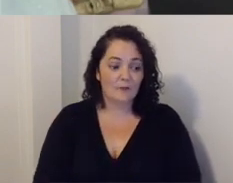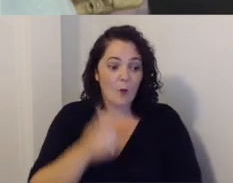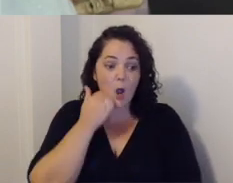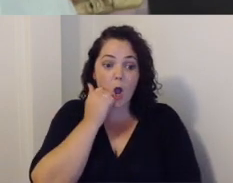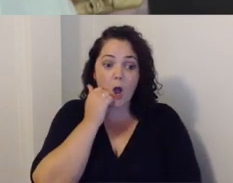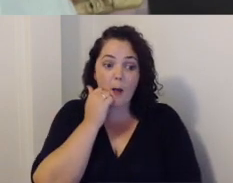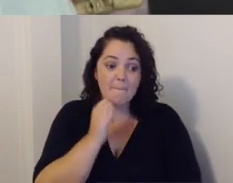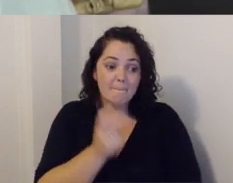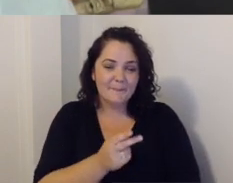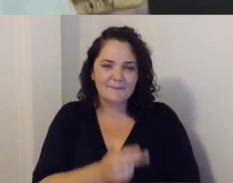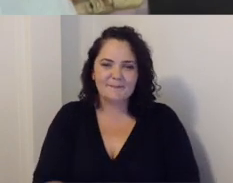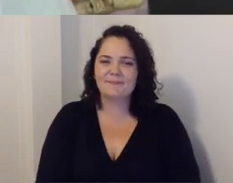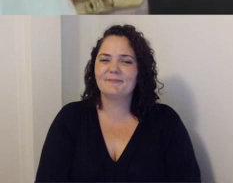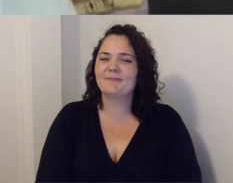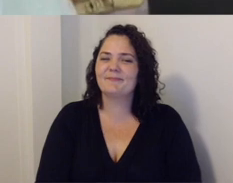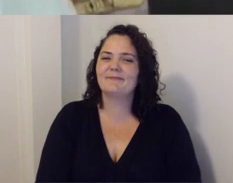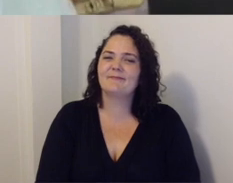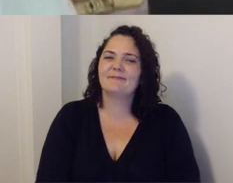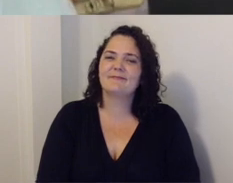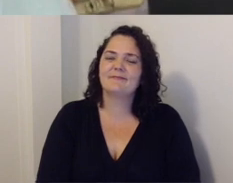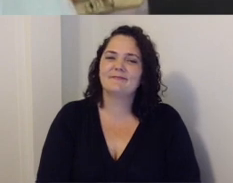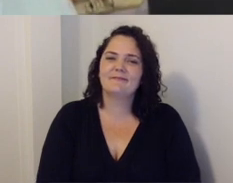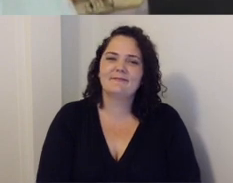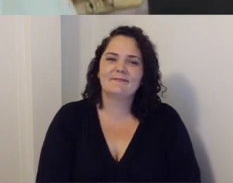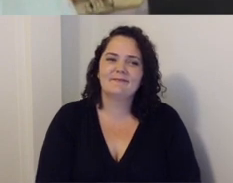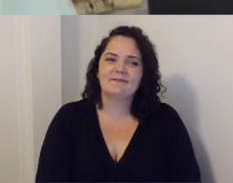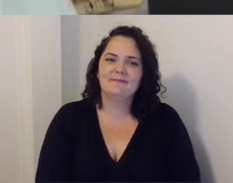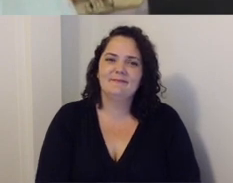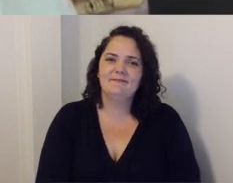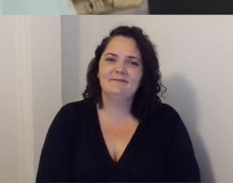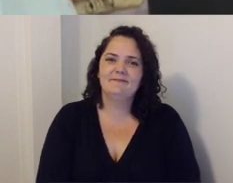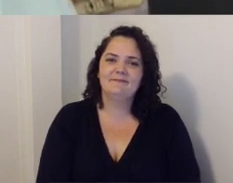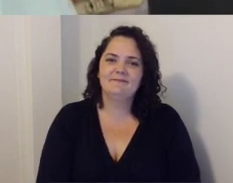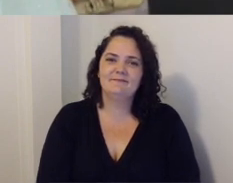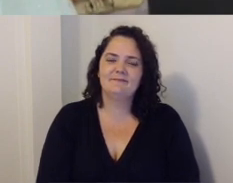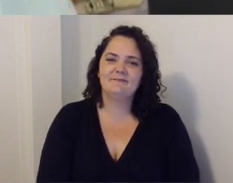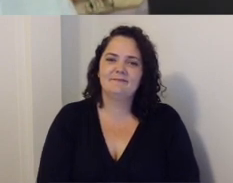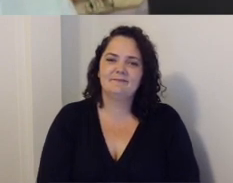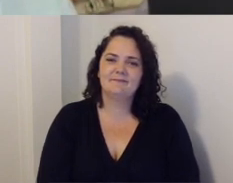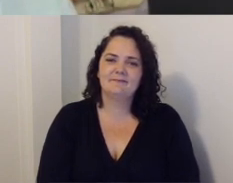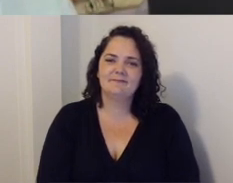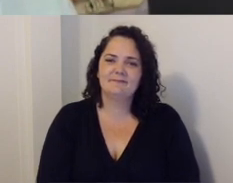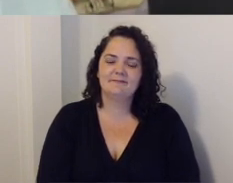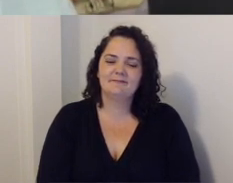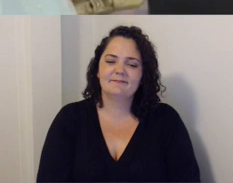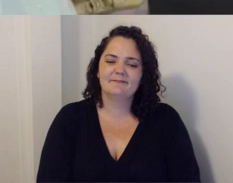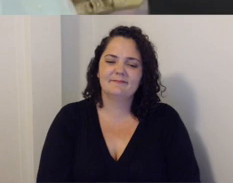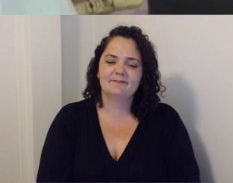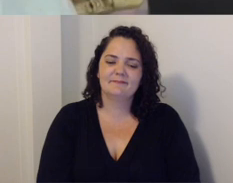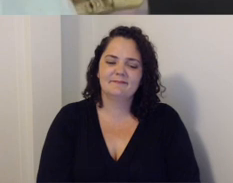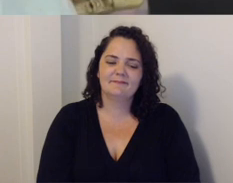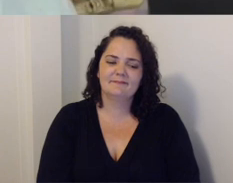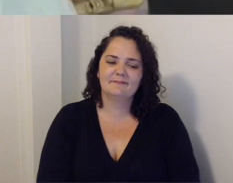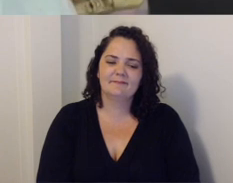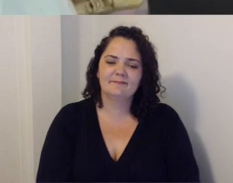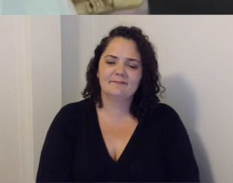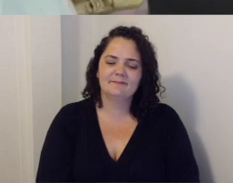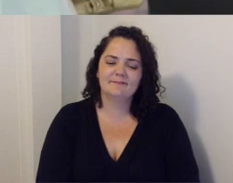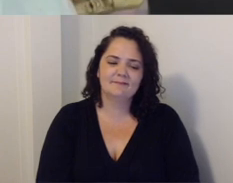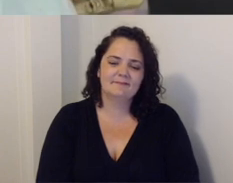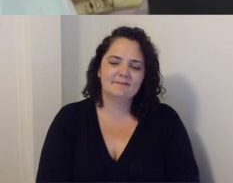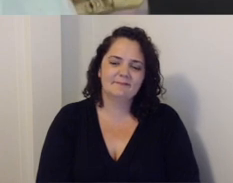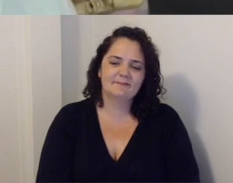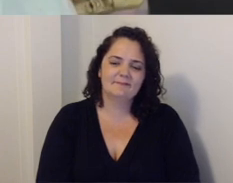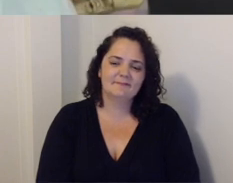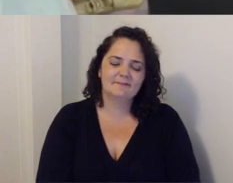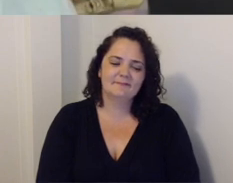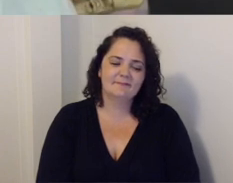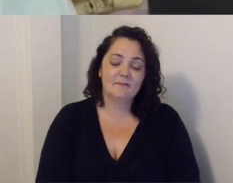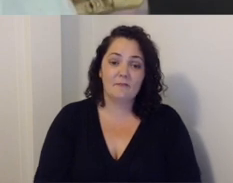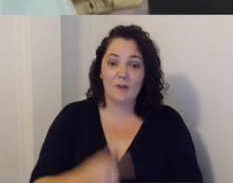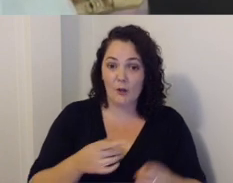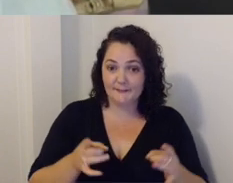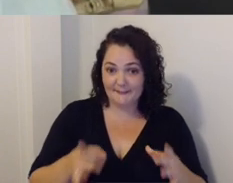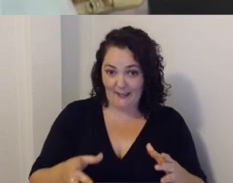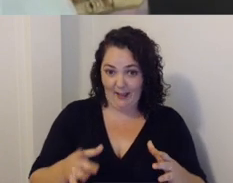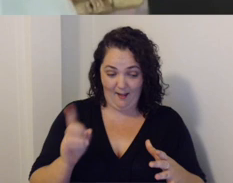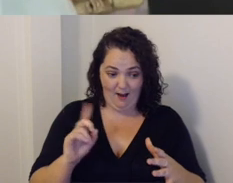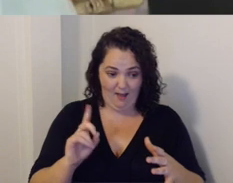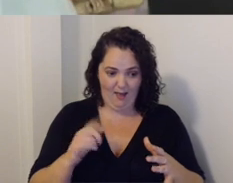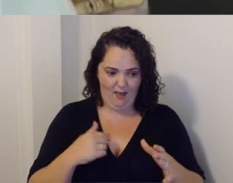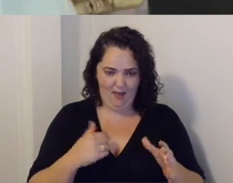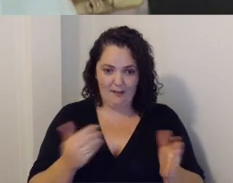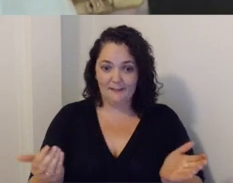Warm enough? Alright I've begun to build up my drawing now if you want to um kick back over